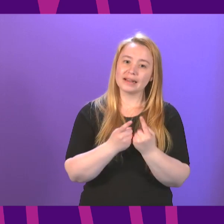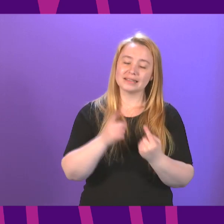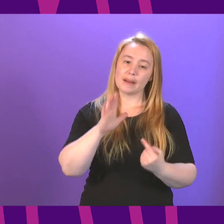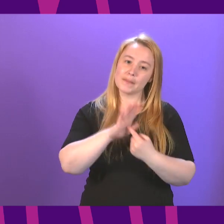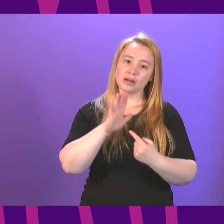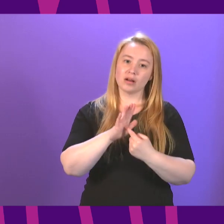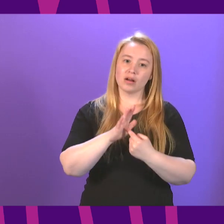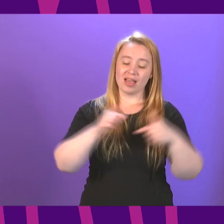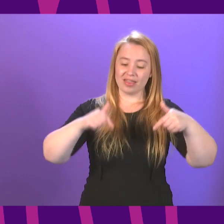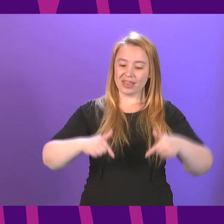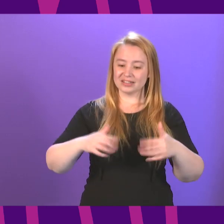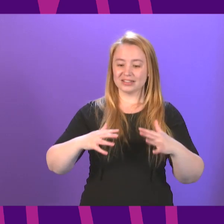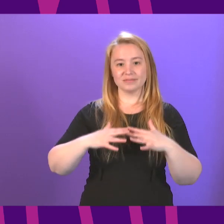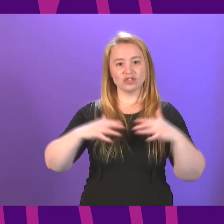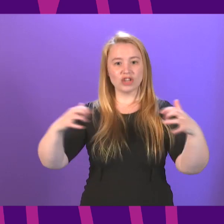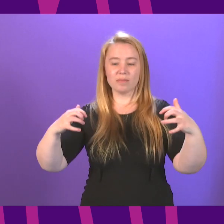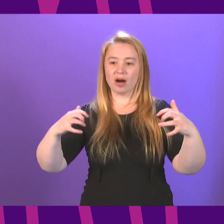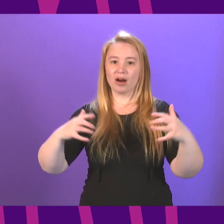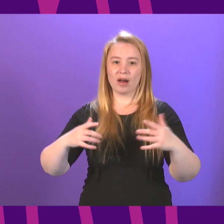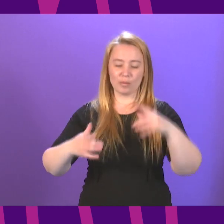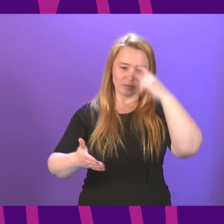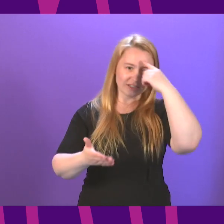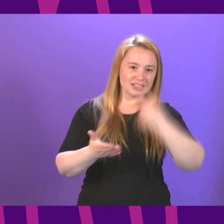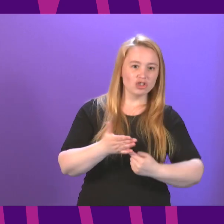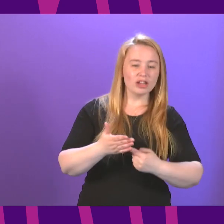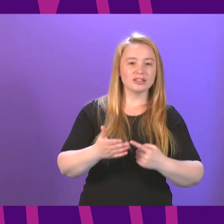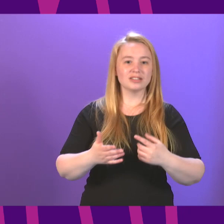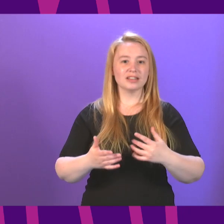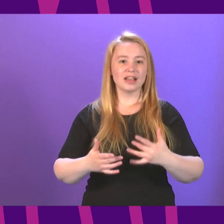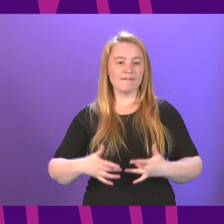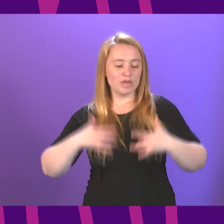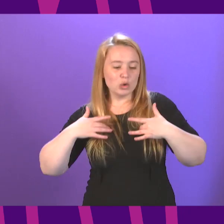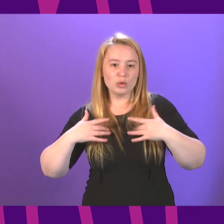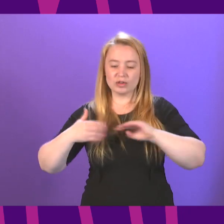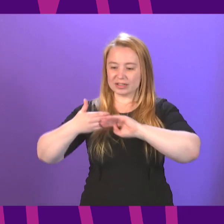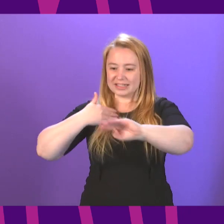in this chamber, and that is the hallmark of a healthy democracy. We should be able to have